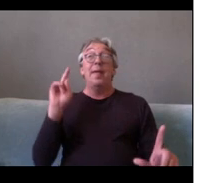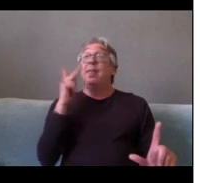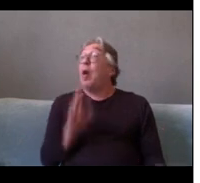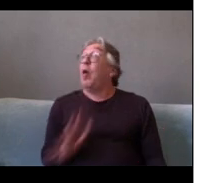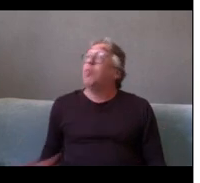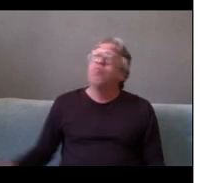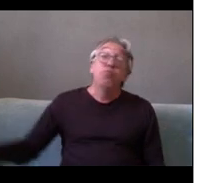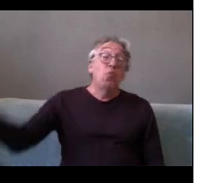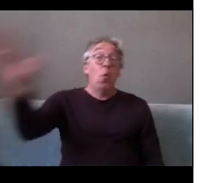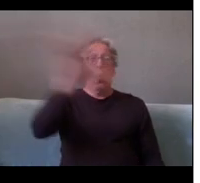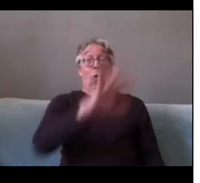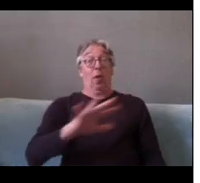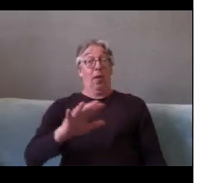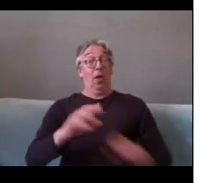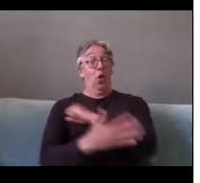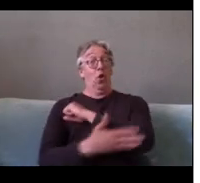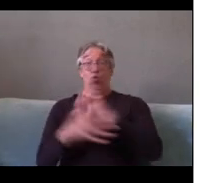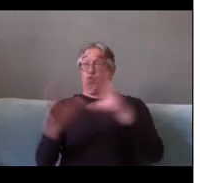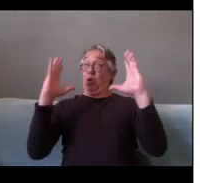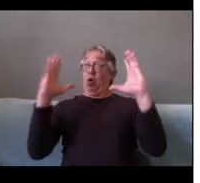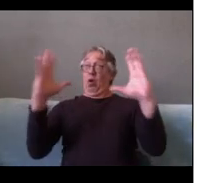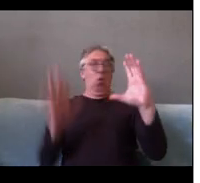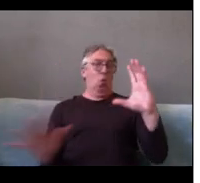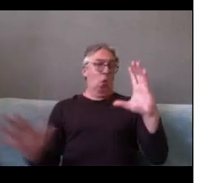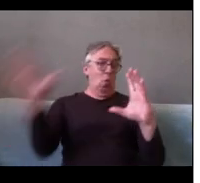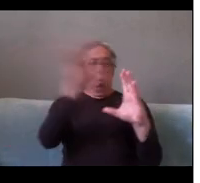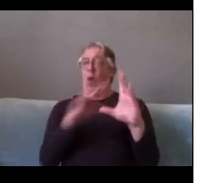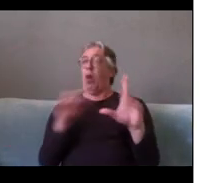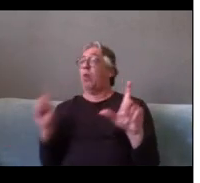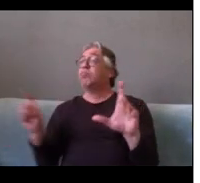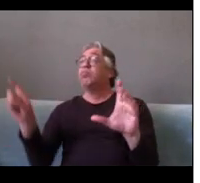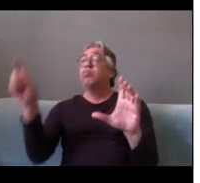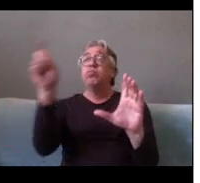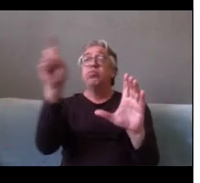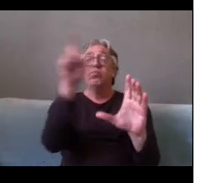This was paperless census with the followed set of modules